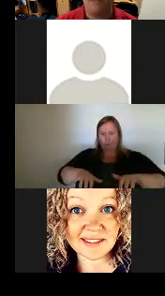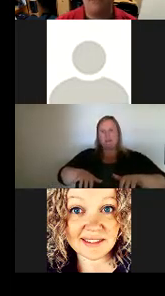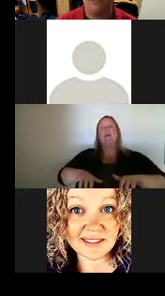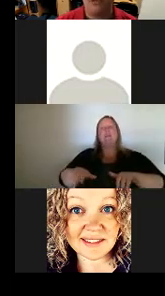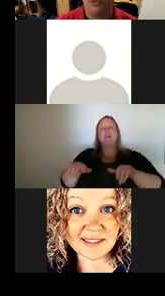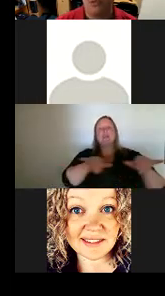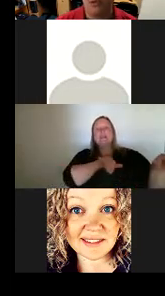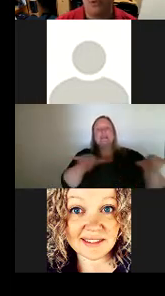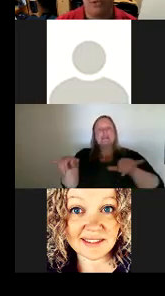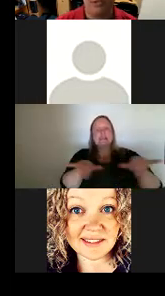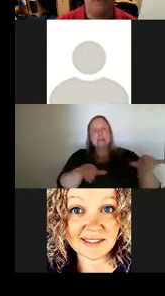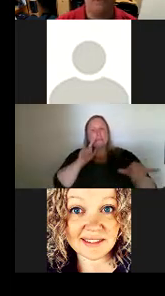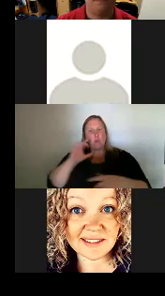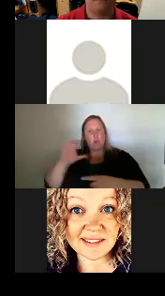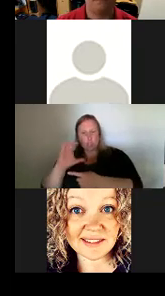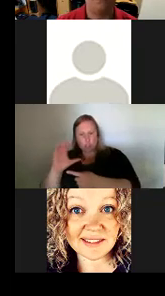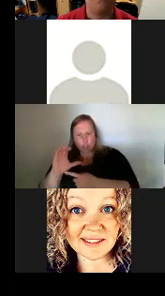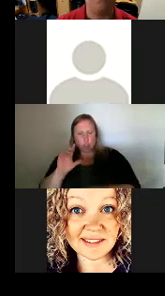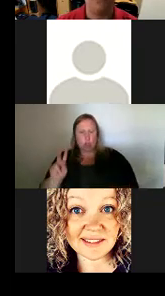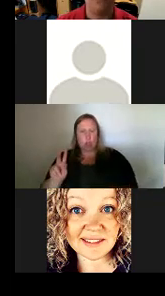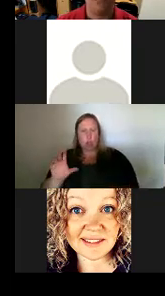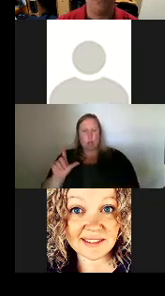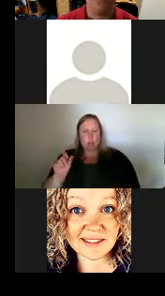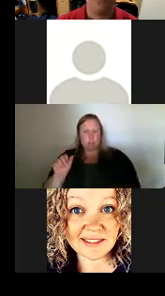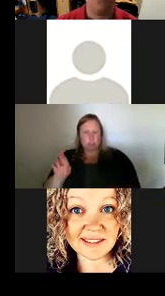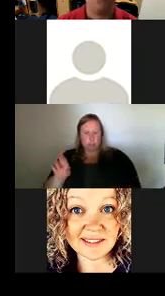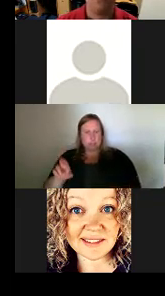SEARCH OR LAUNCHER KEY.